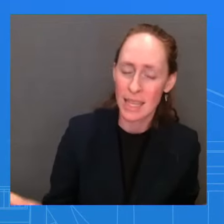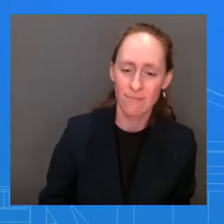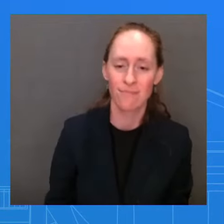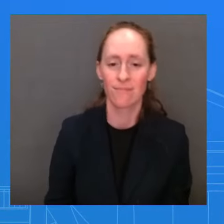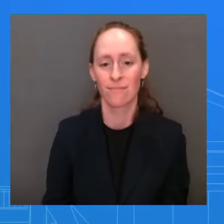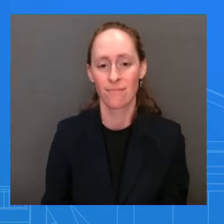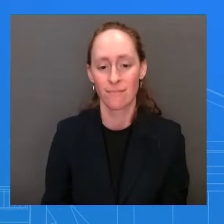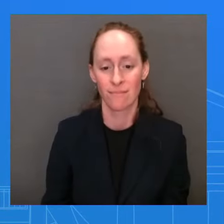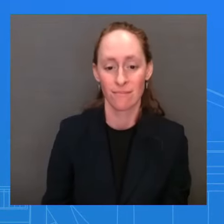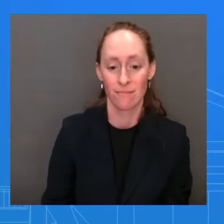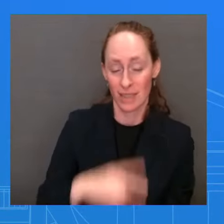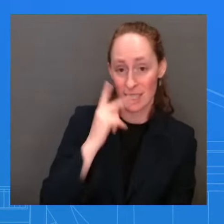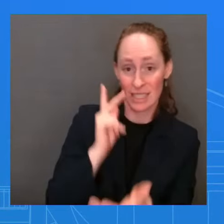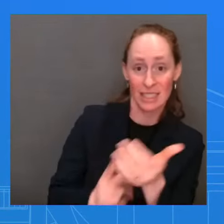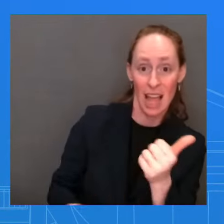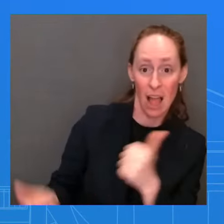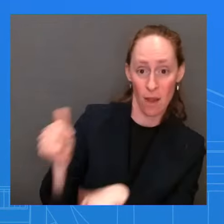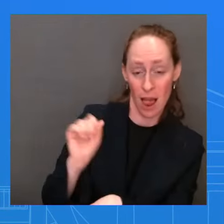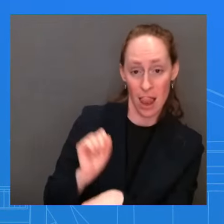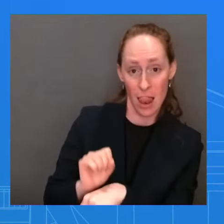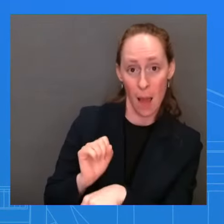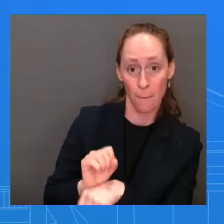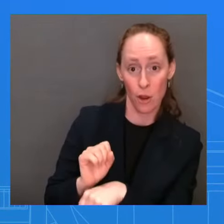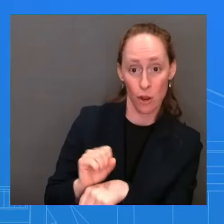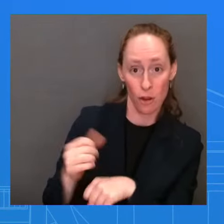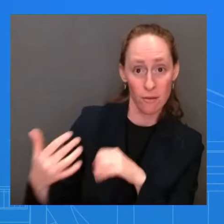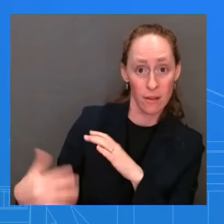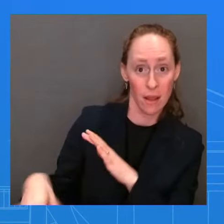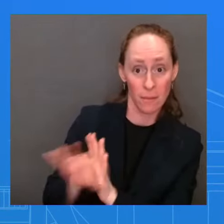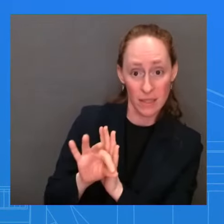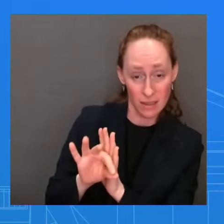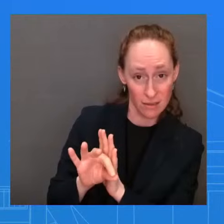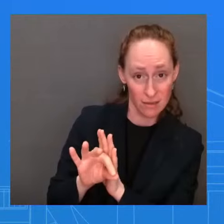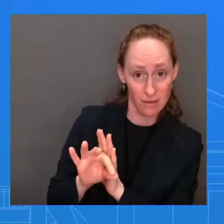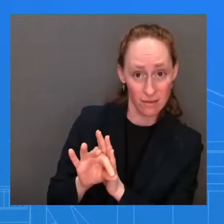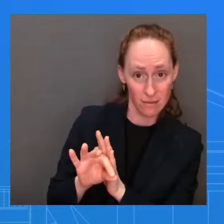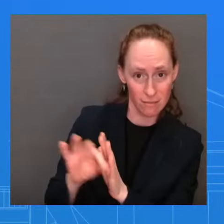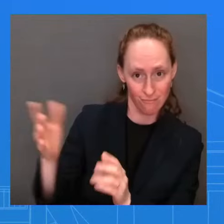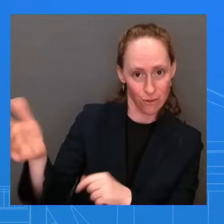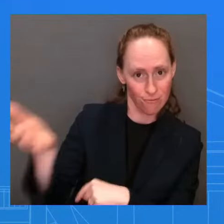giving a speech to a labor group earlier, is the same -- does the same apply to the status of the Labor -- Ms. Jean-Pierre: Oh, absolutely.